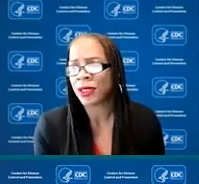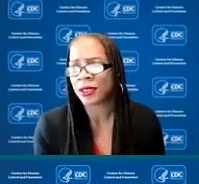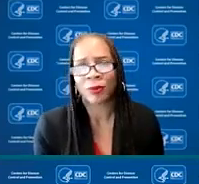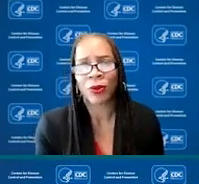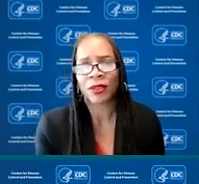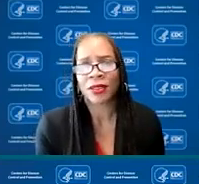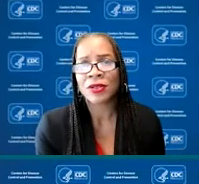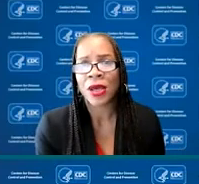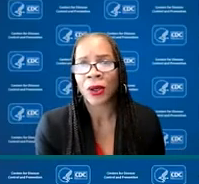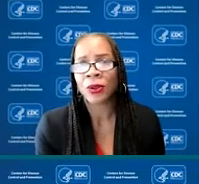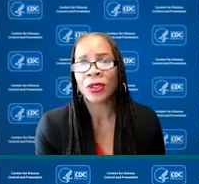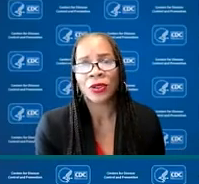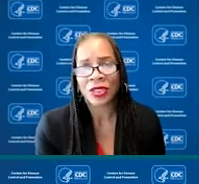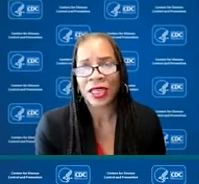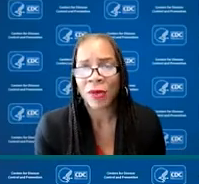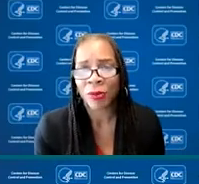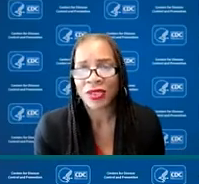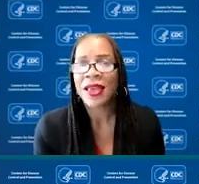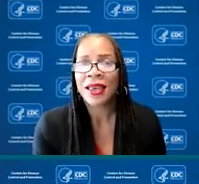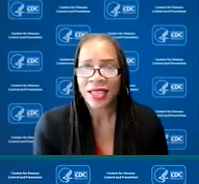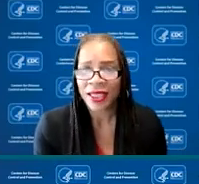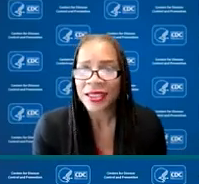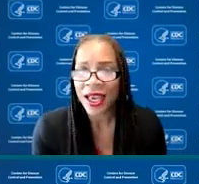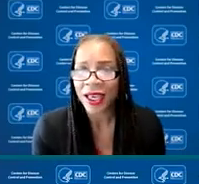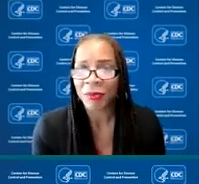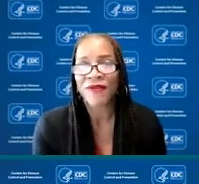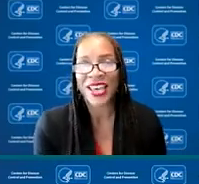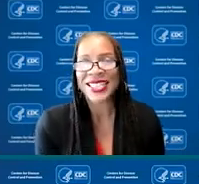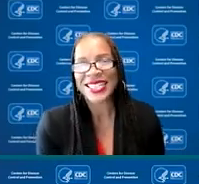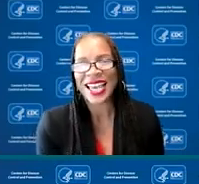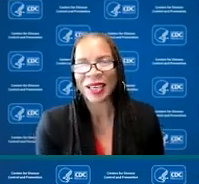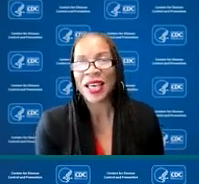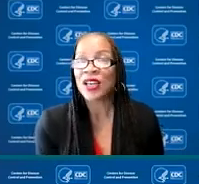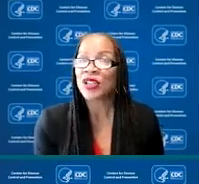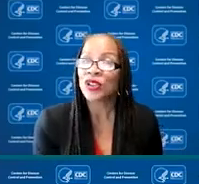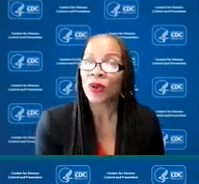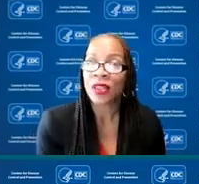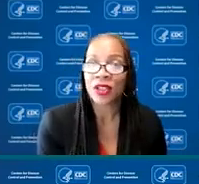critically important to know your team members. Take the time, invest the time, to learn what